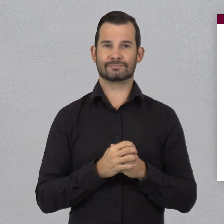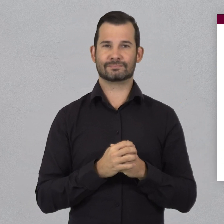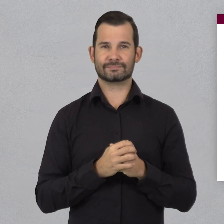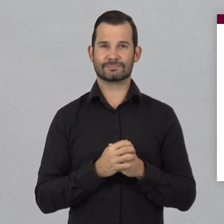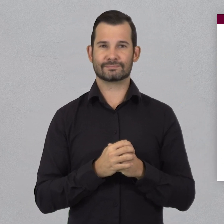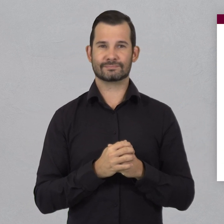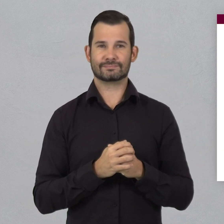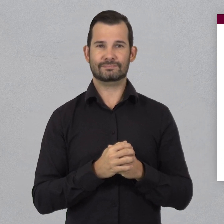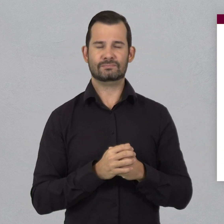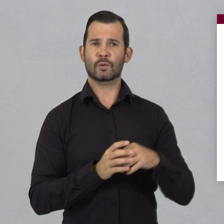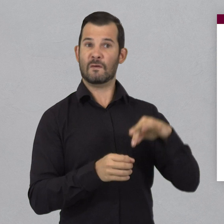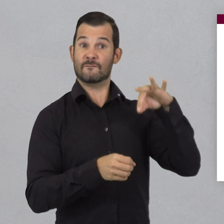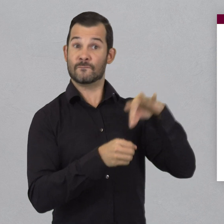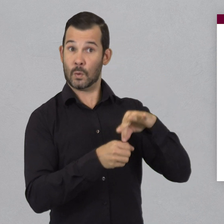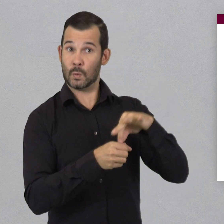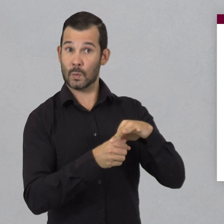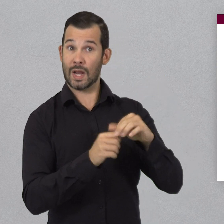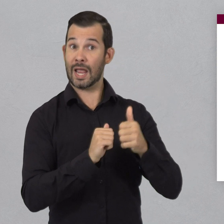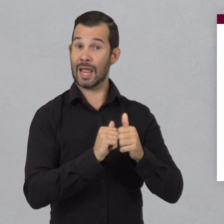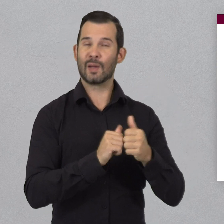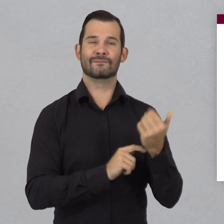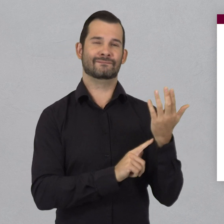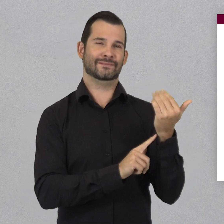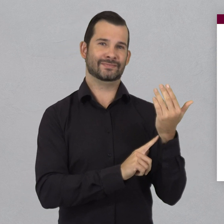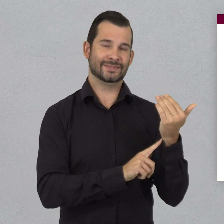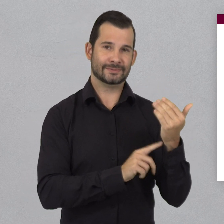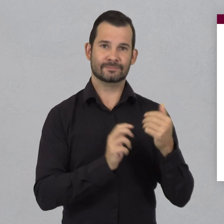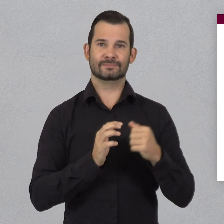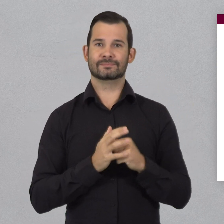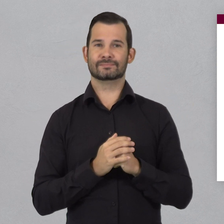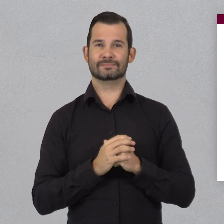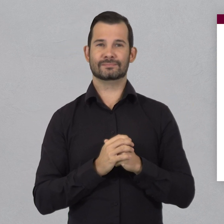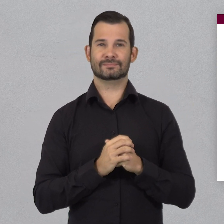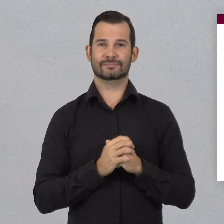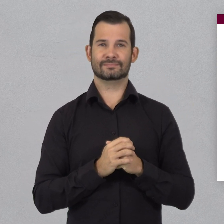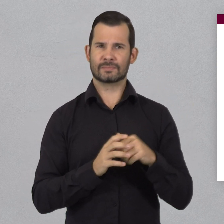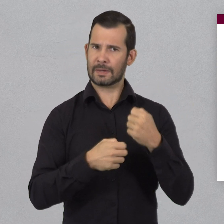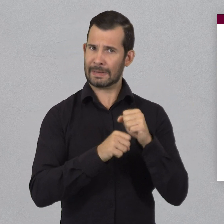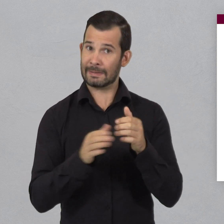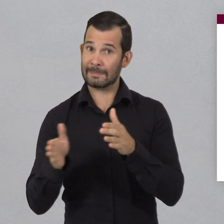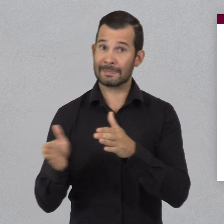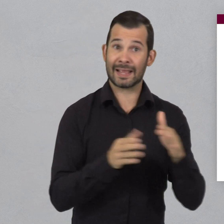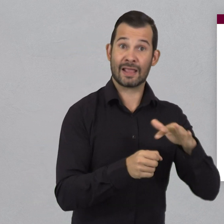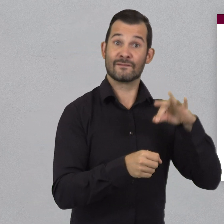Voting 15 Make a plan to vote 15